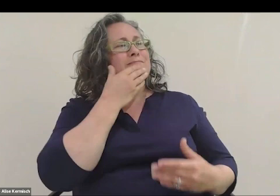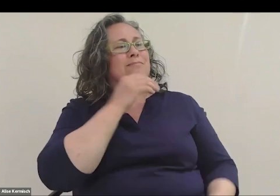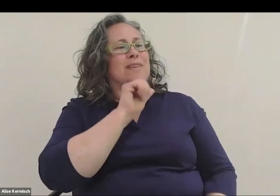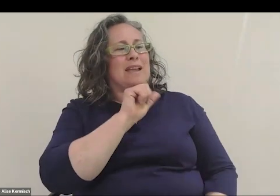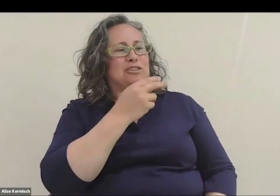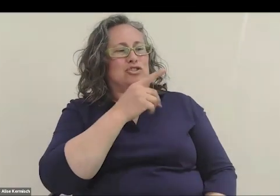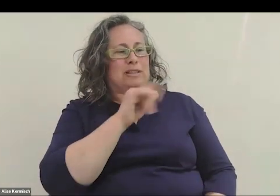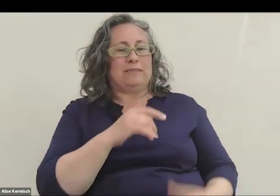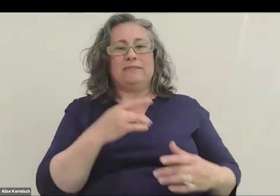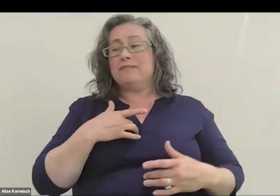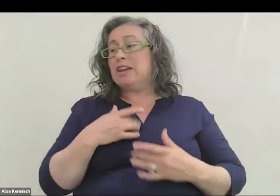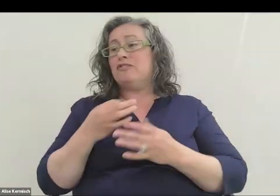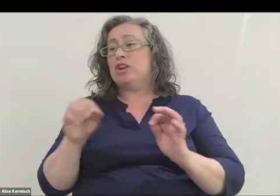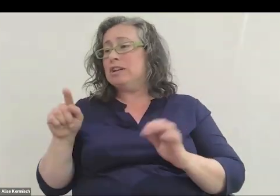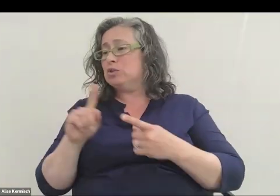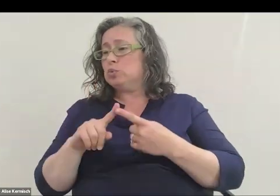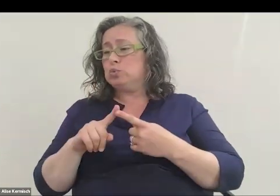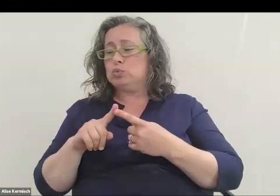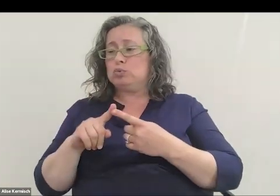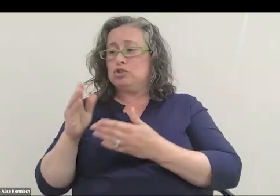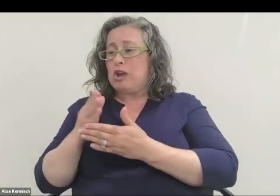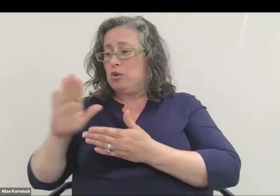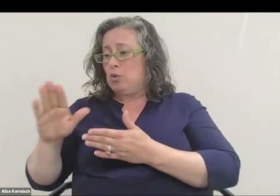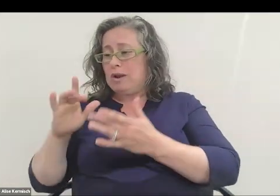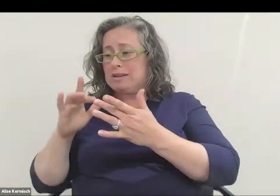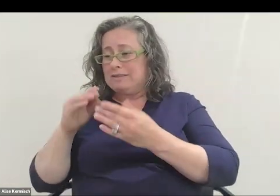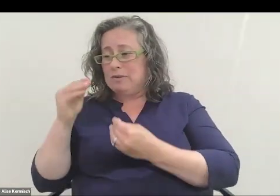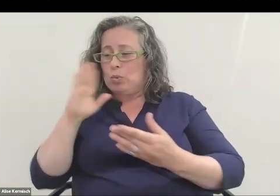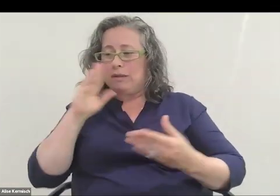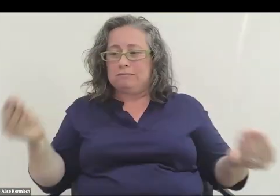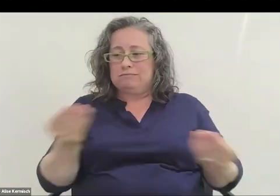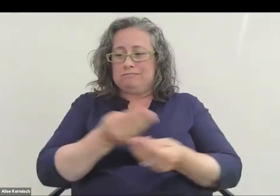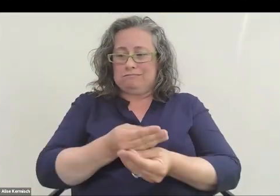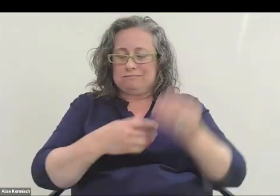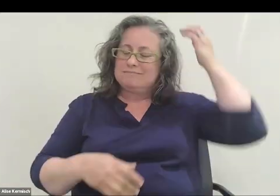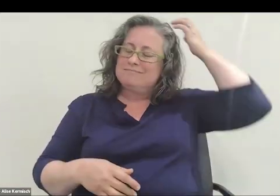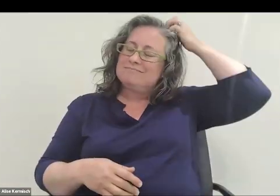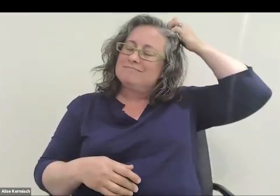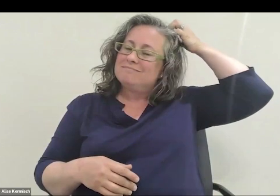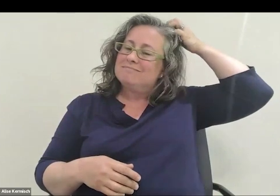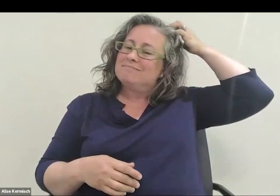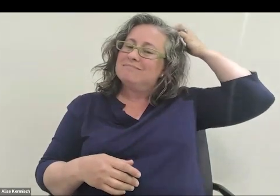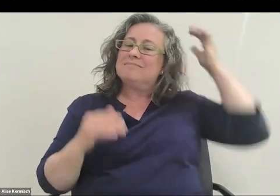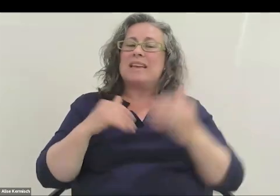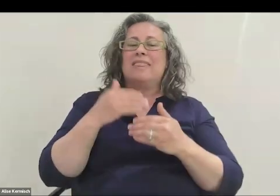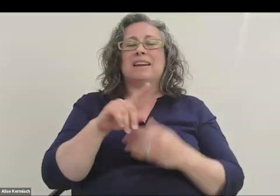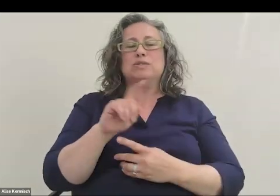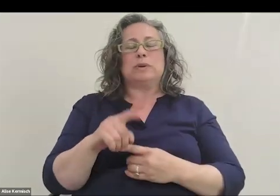your contact information, and we can put you in touch. Thank you. The next question I have here is,